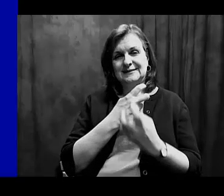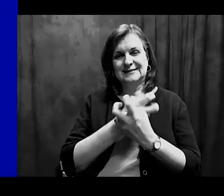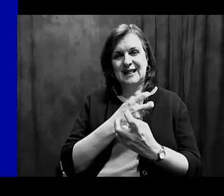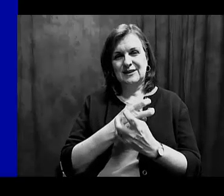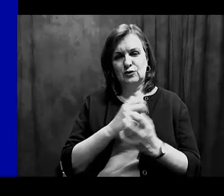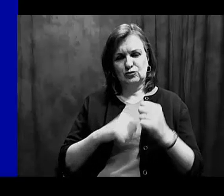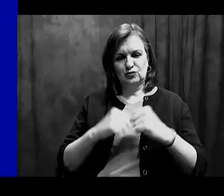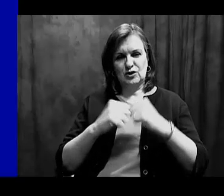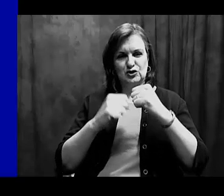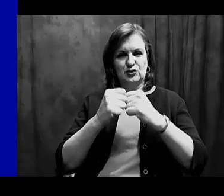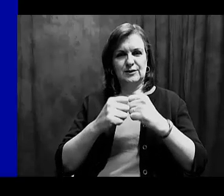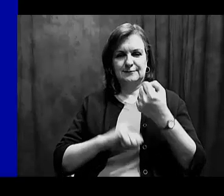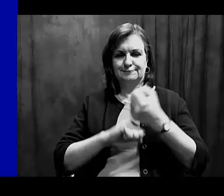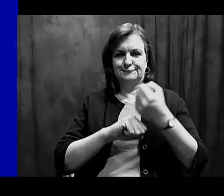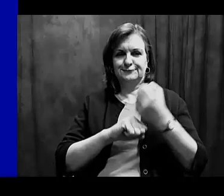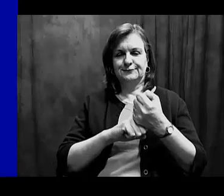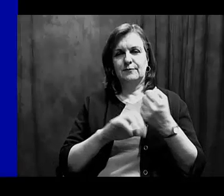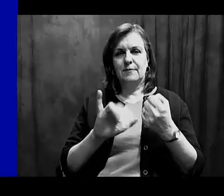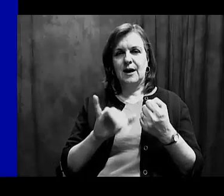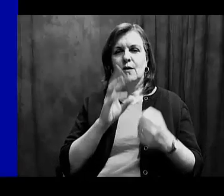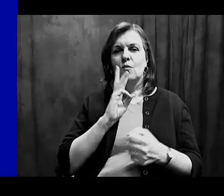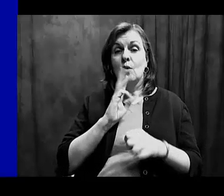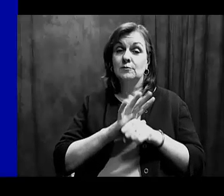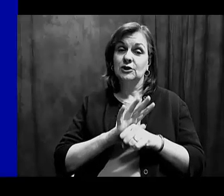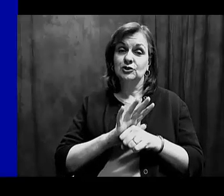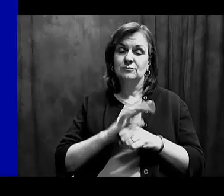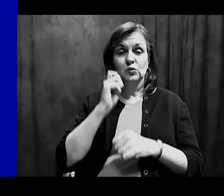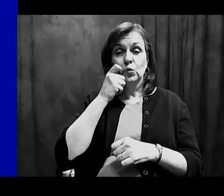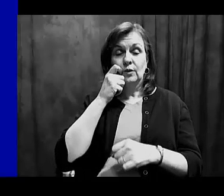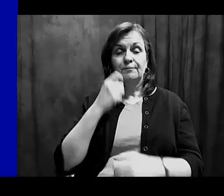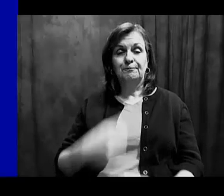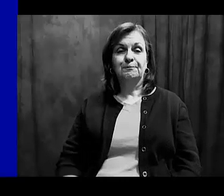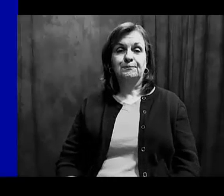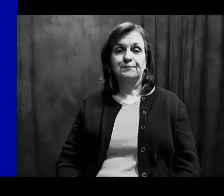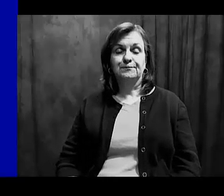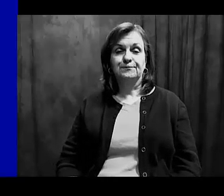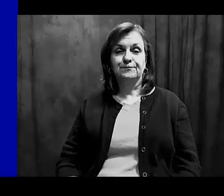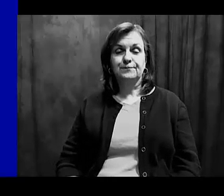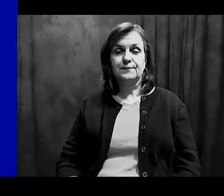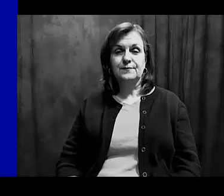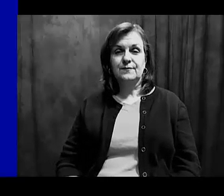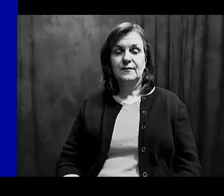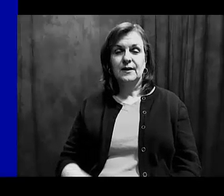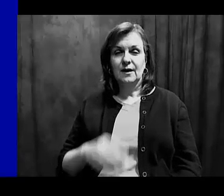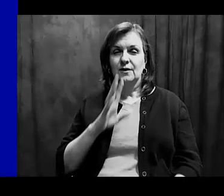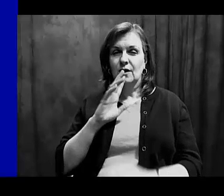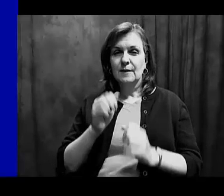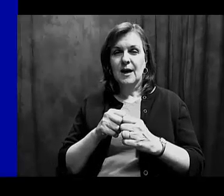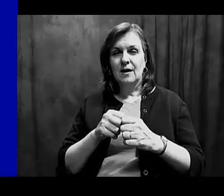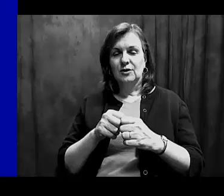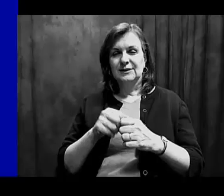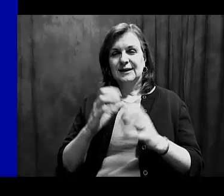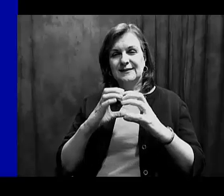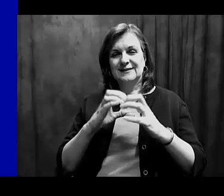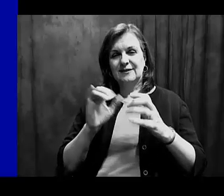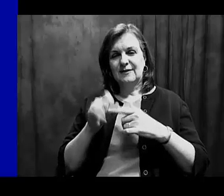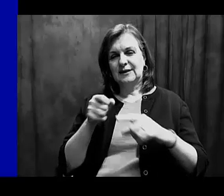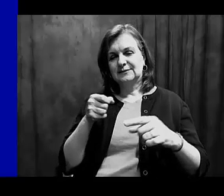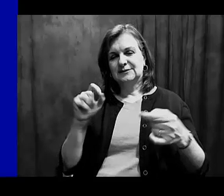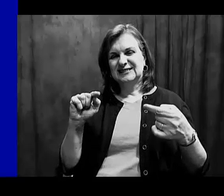Hydro is water right? So this is a skeleton that is maintained by water pressure - kind of cool!! The stinging cells we talked about that